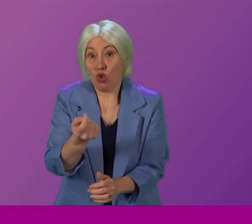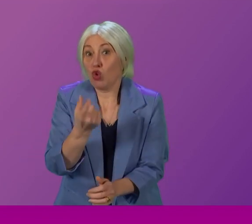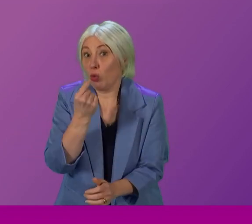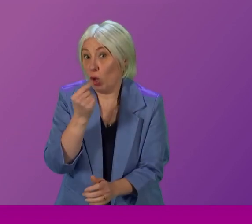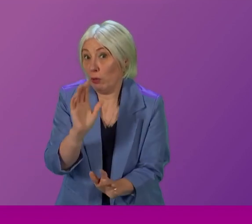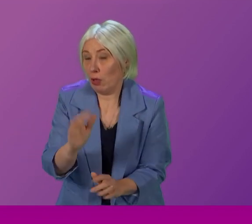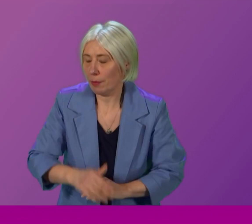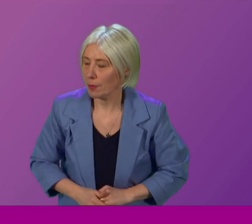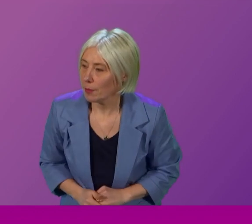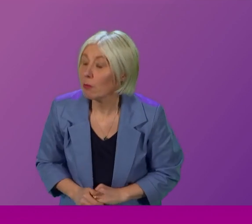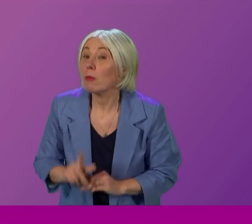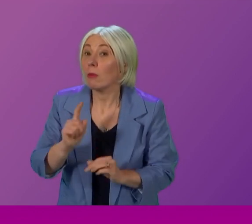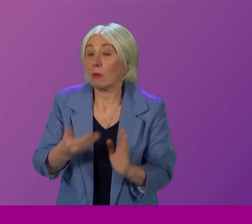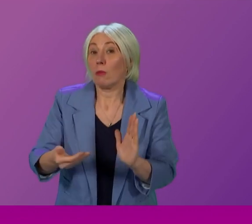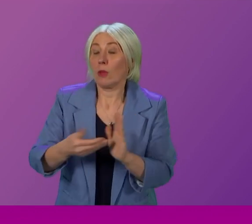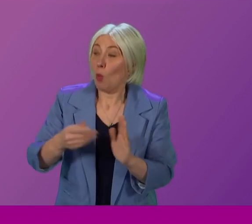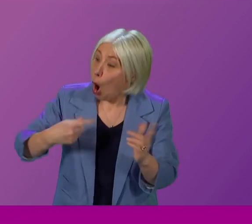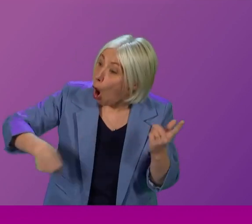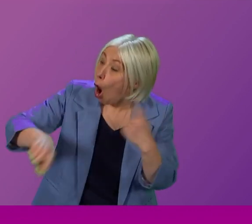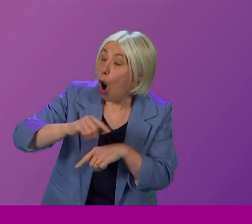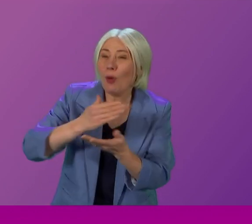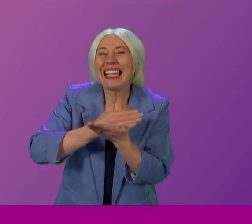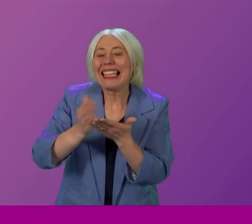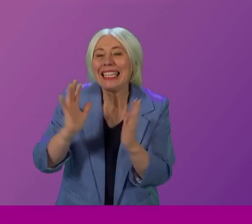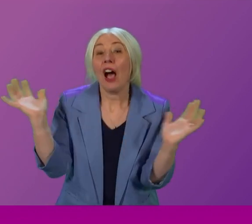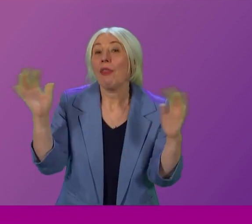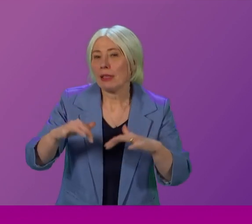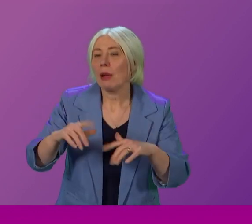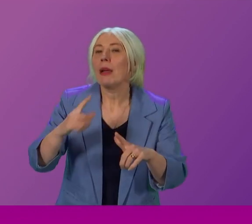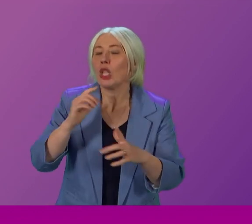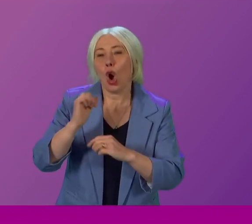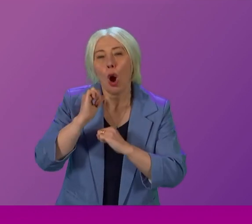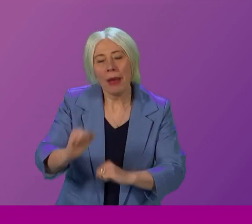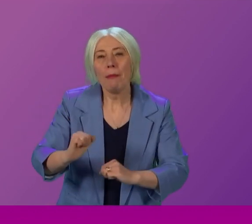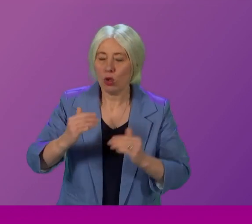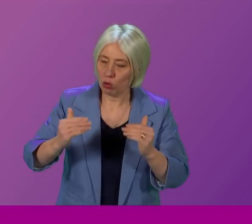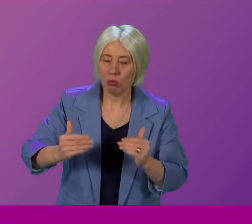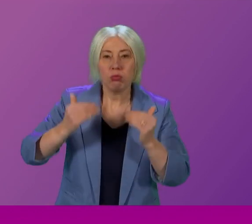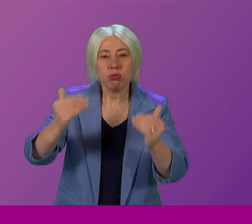In addition, we were all clear that the commitments to progressing abortion care